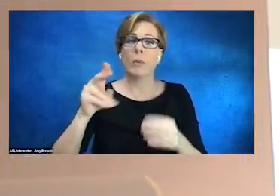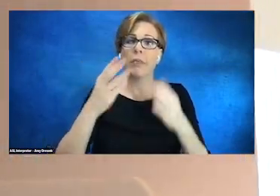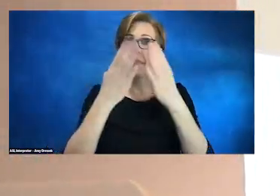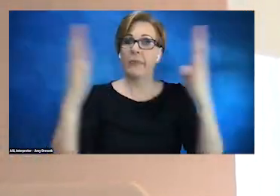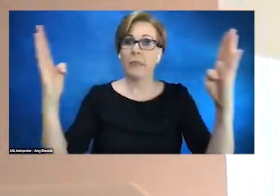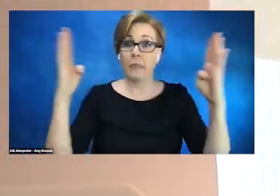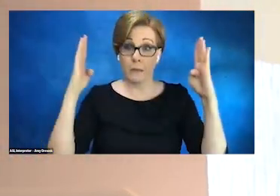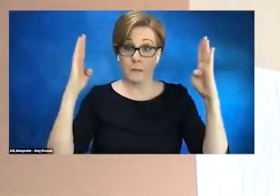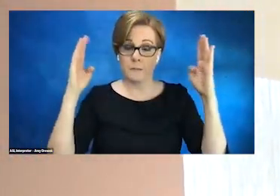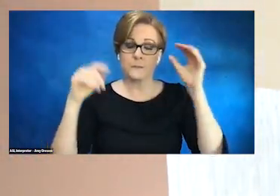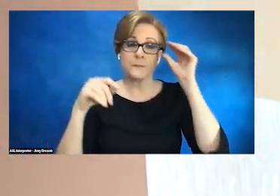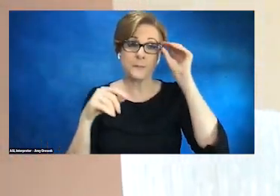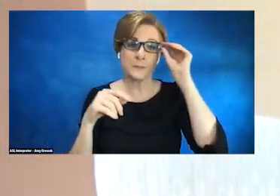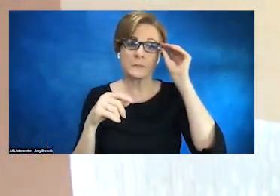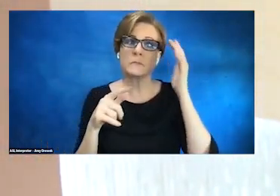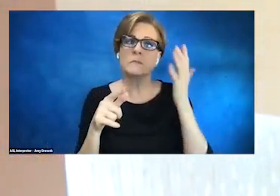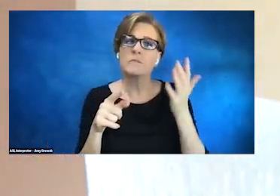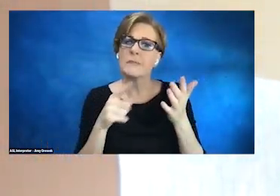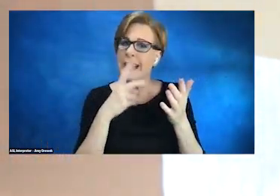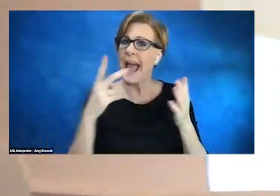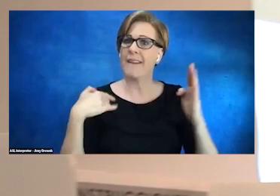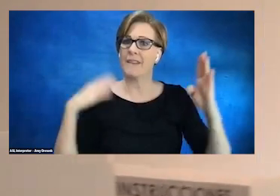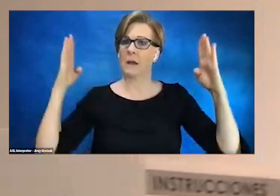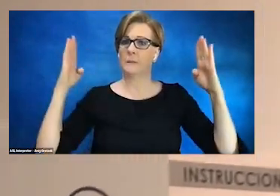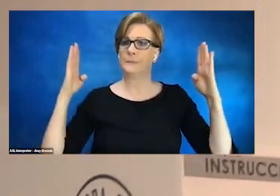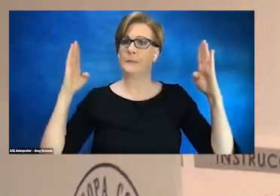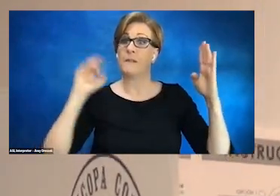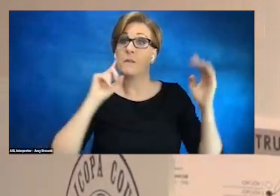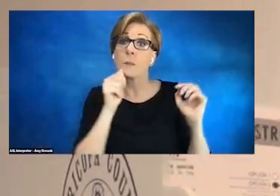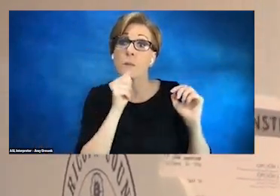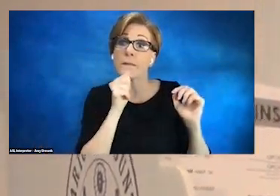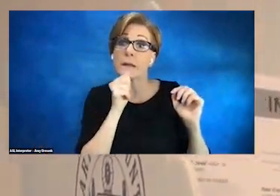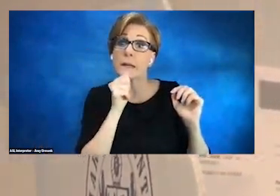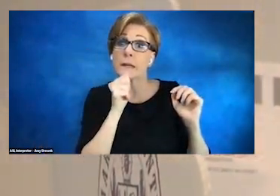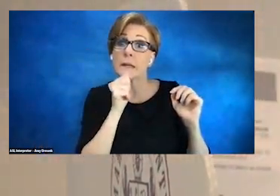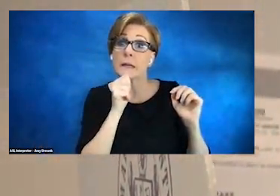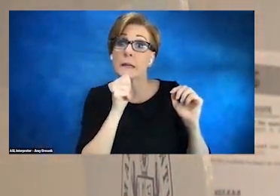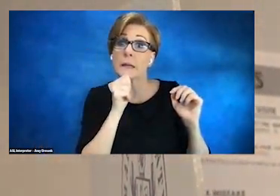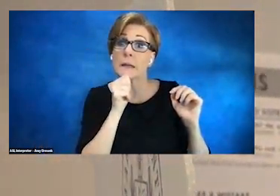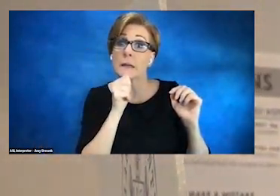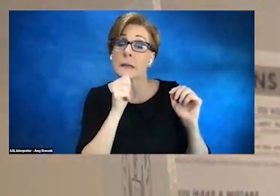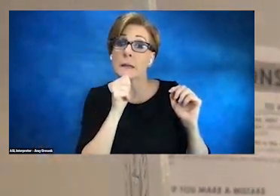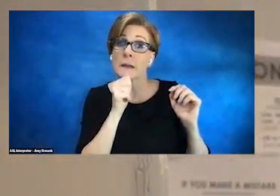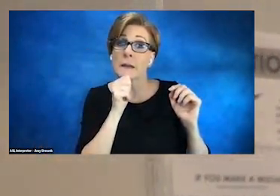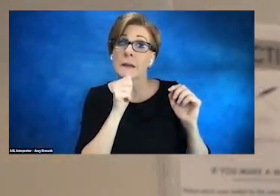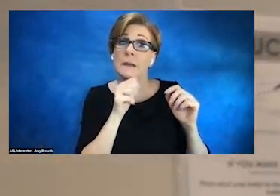highlight so here in our voting booth you can see we have these privacy screens so again this